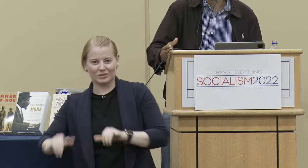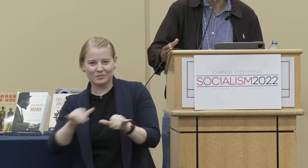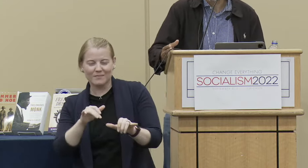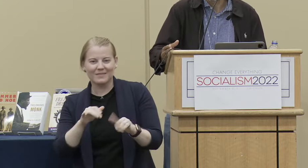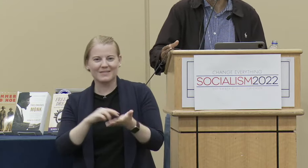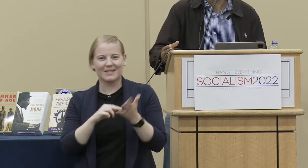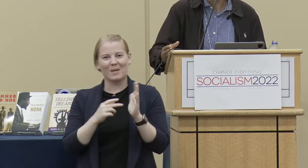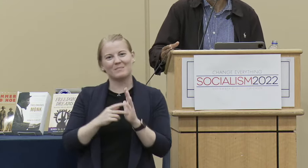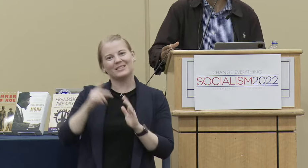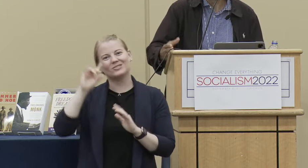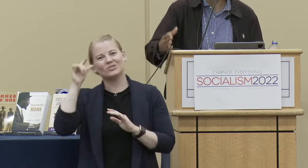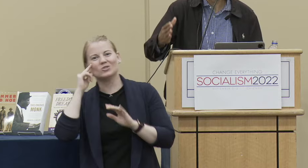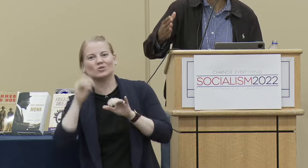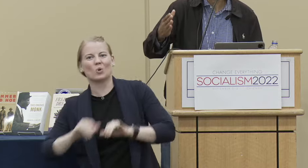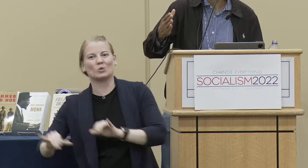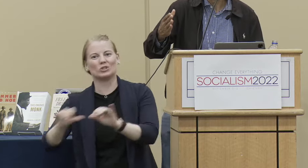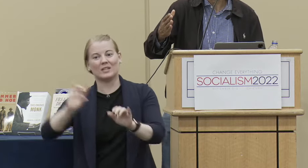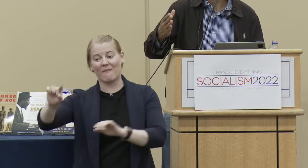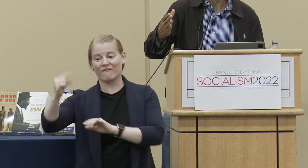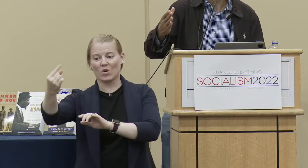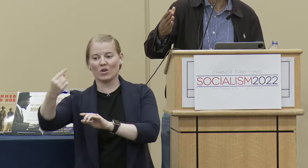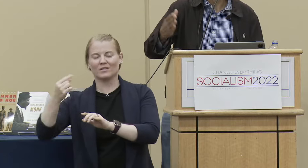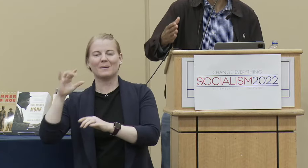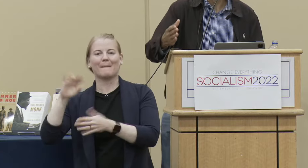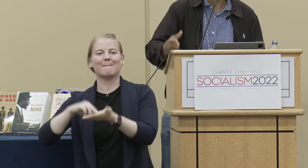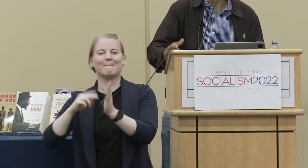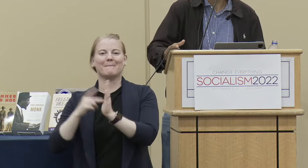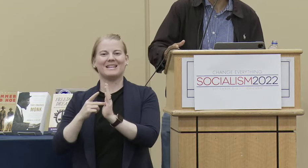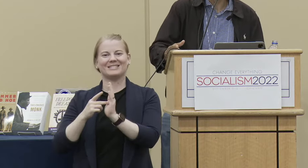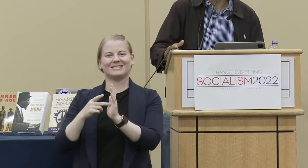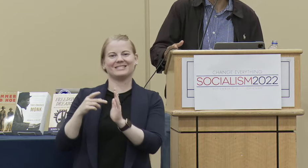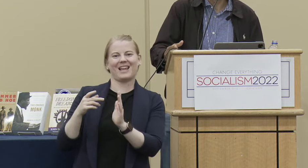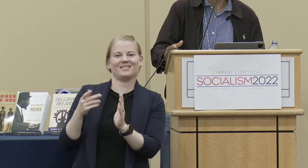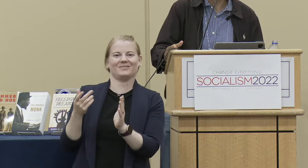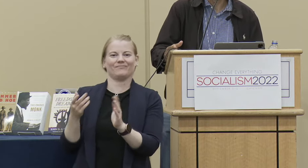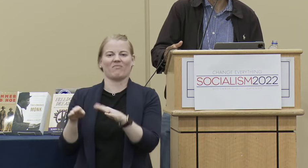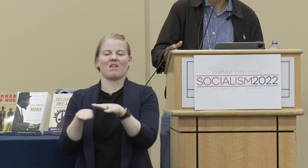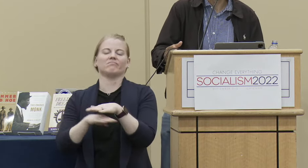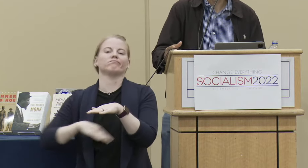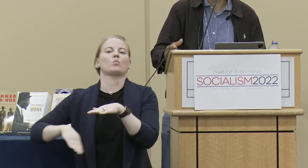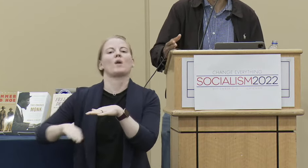principles thus prior to the capitalist system was primitive